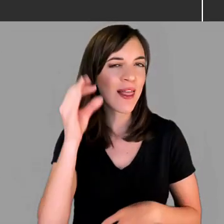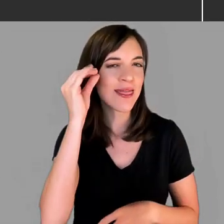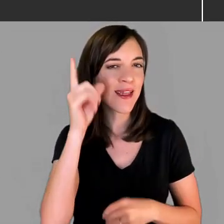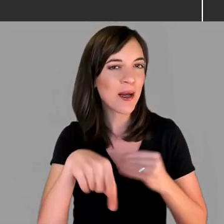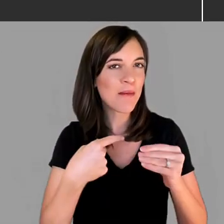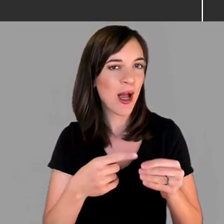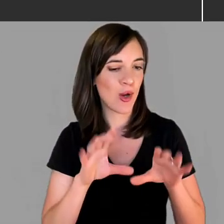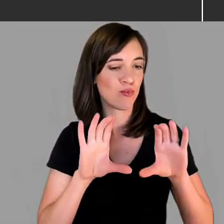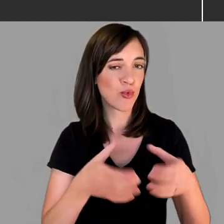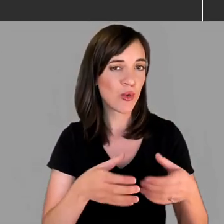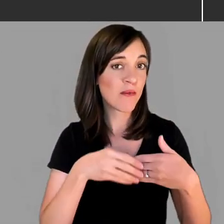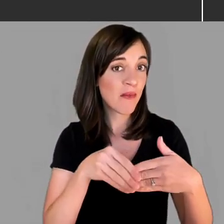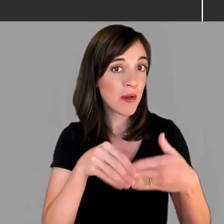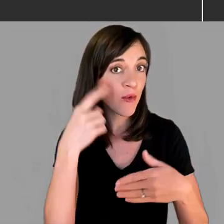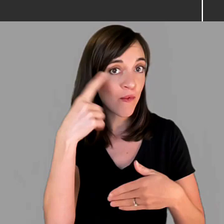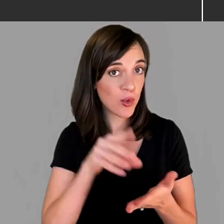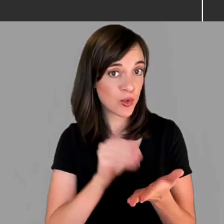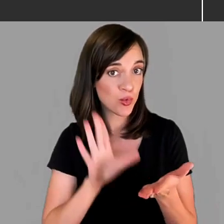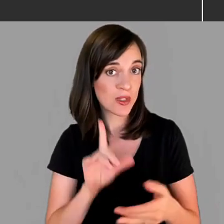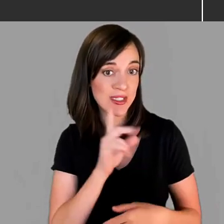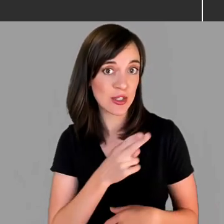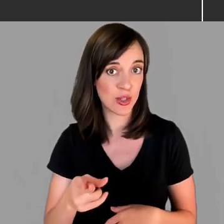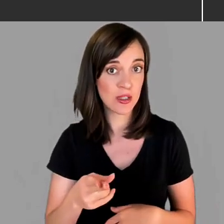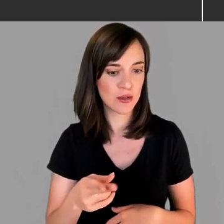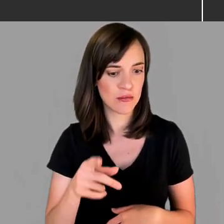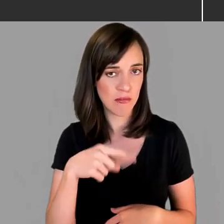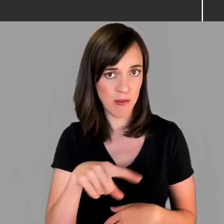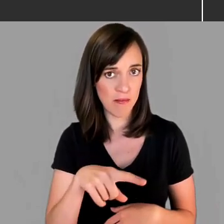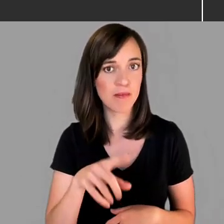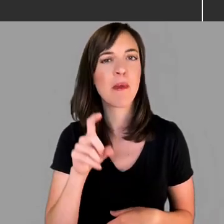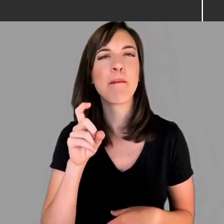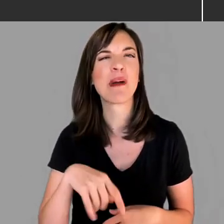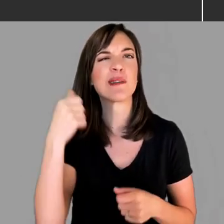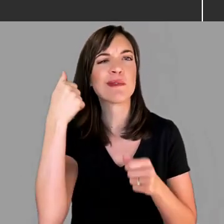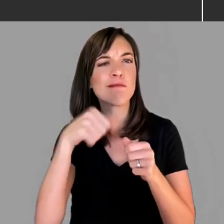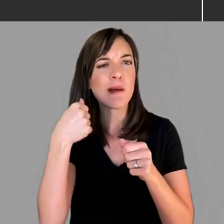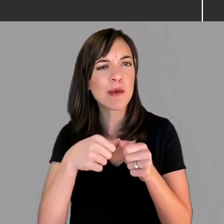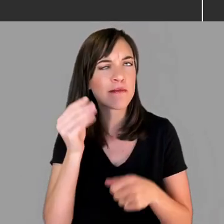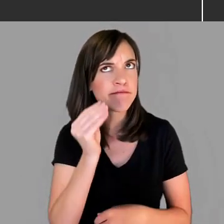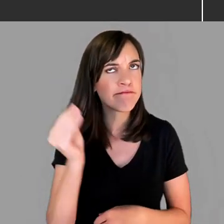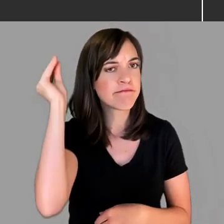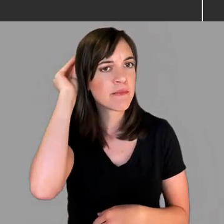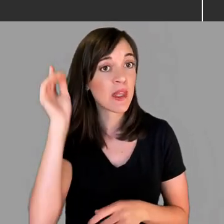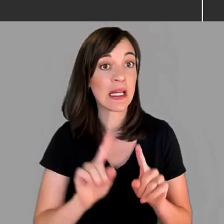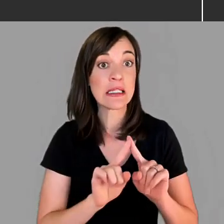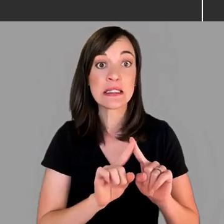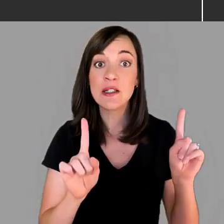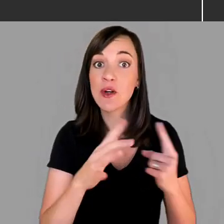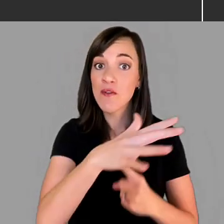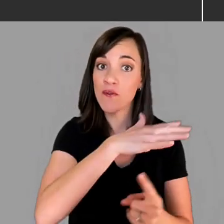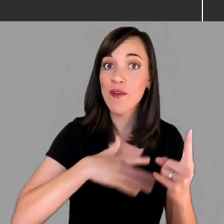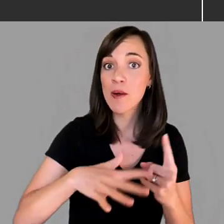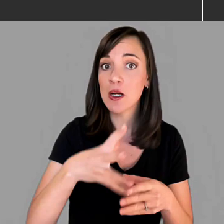When thinking about flexible grouping for students who are deaf or hard of hearing (DHH), we will look through the lens of the variety of settings they may